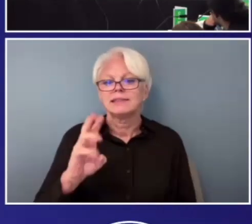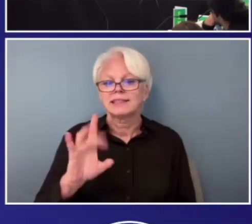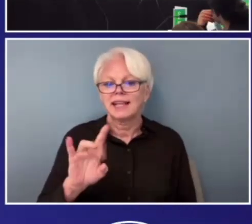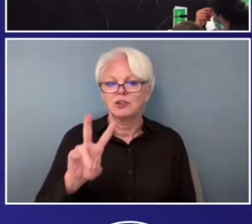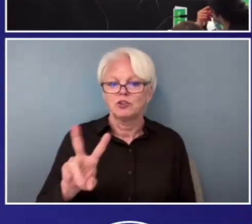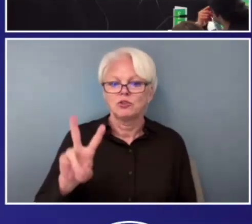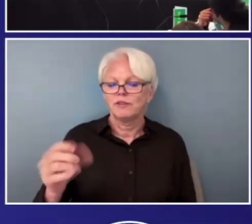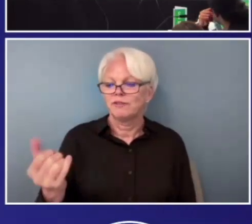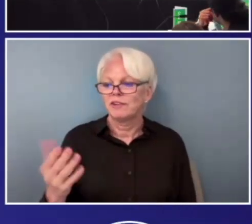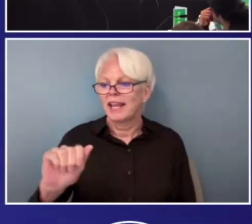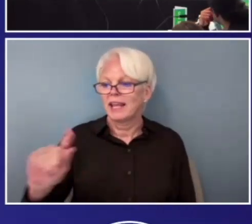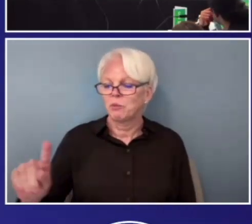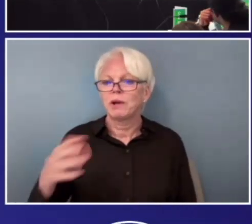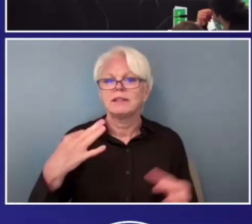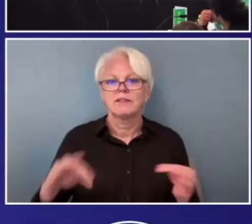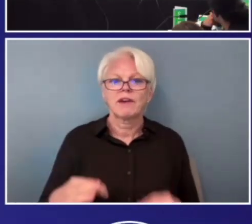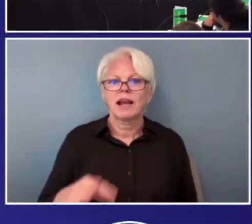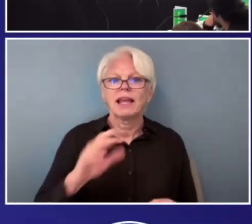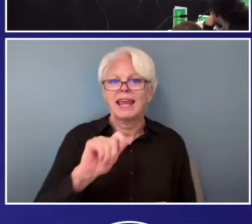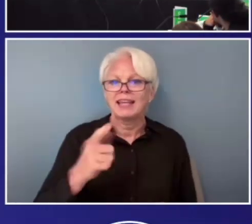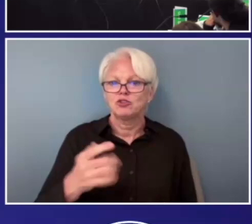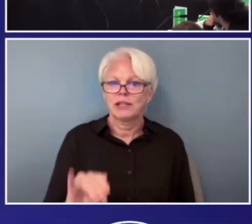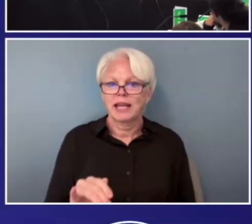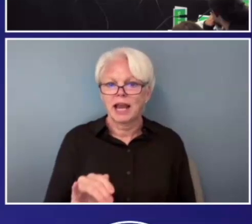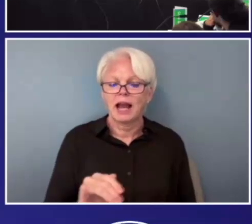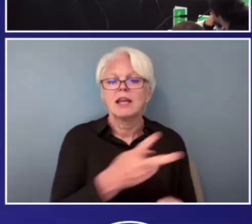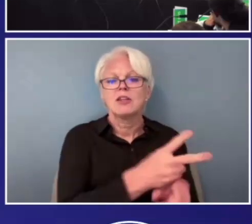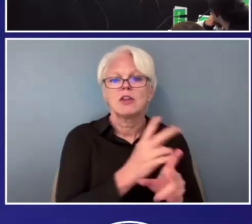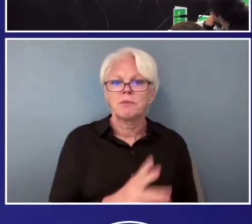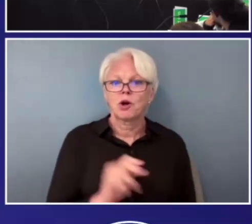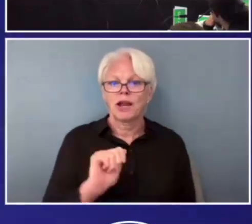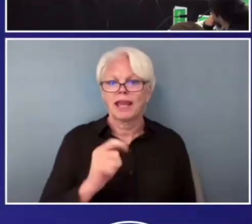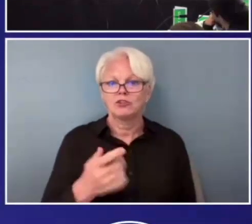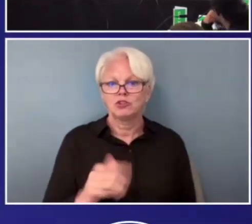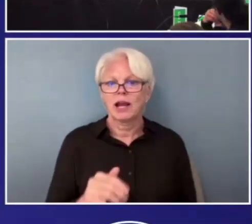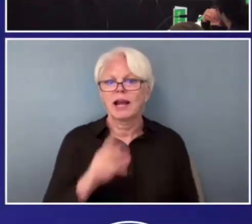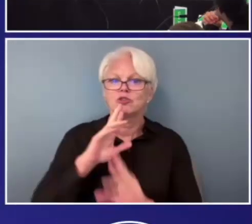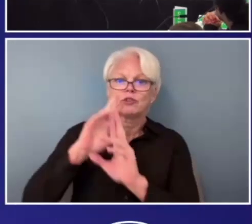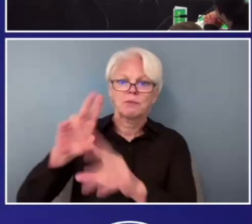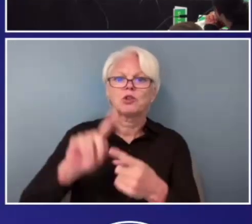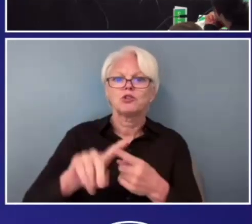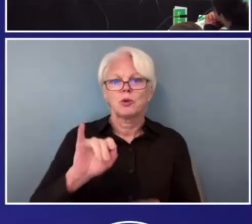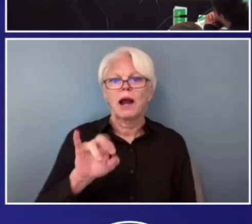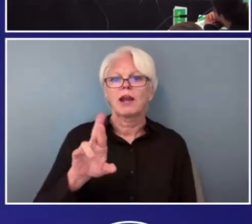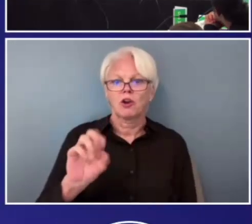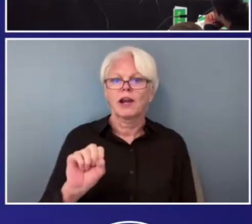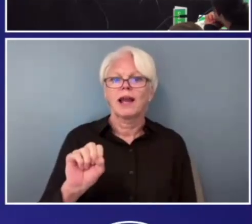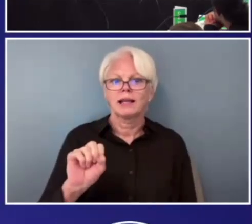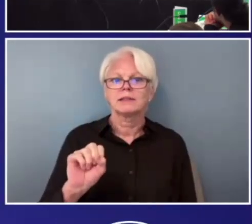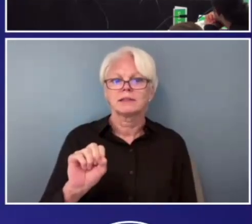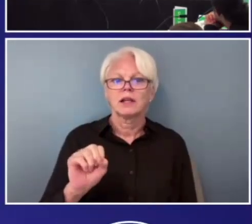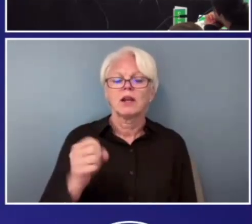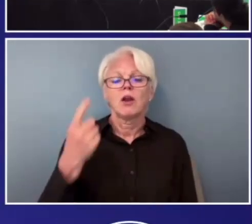adjusted gross income as the borrower's adjusted gross income as reported to the IRS. For a married borrower filing jointly,